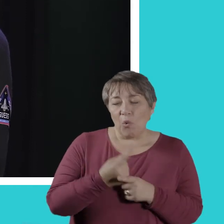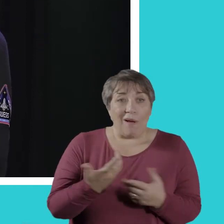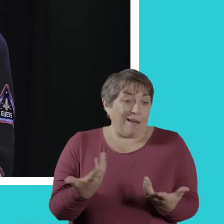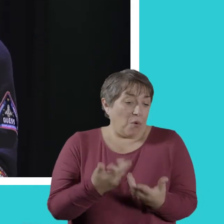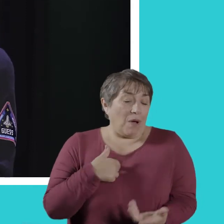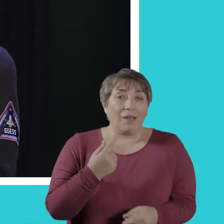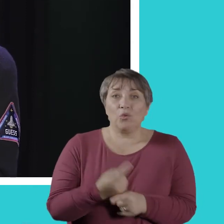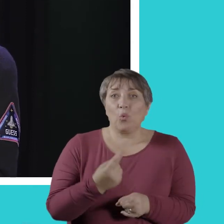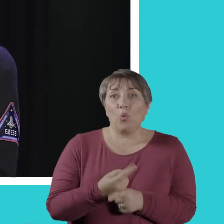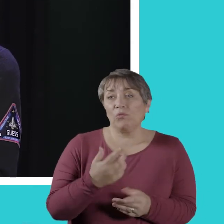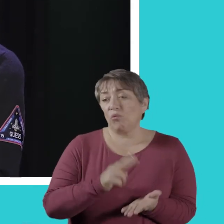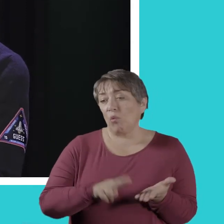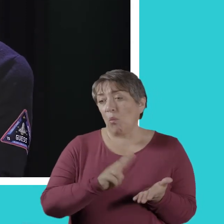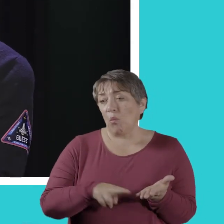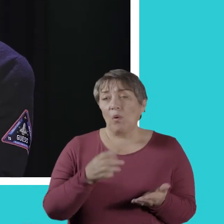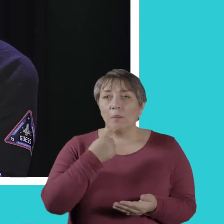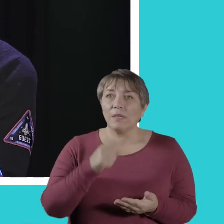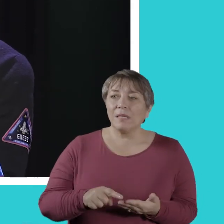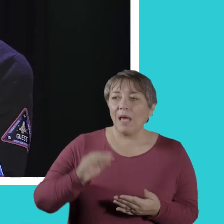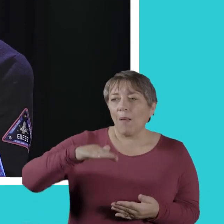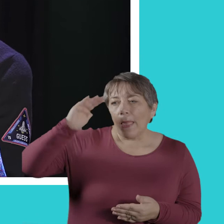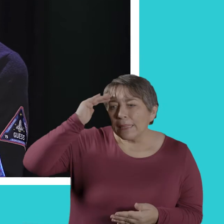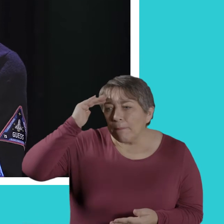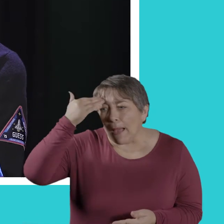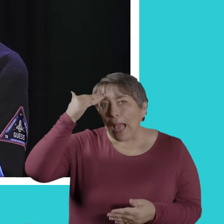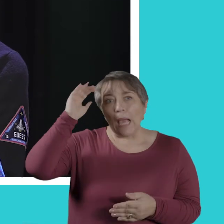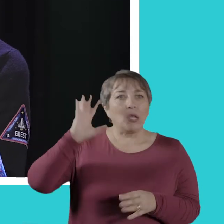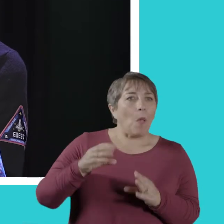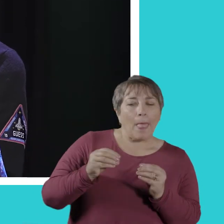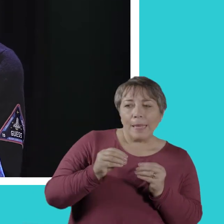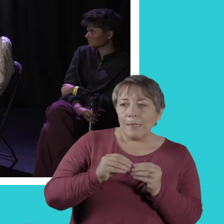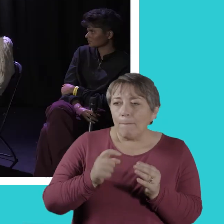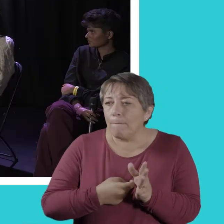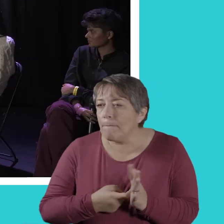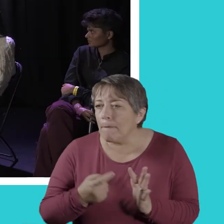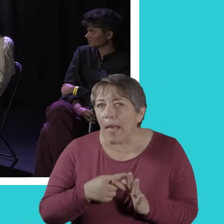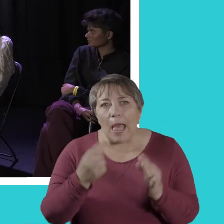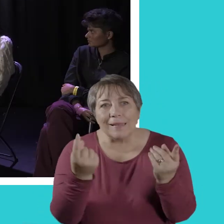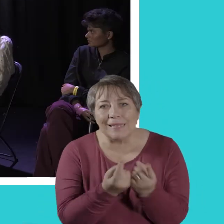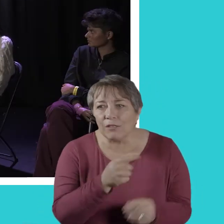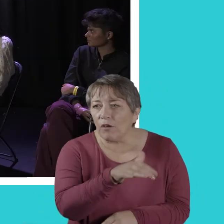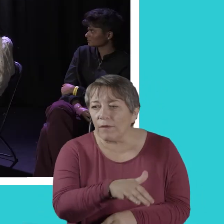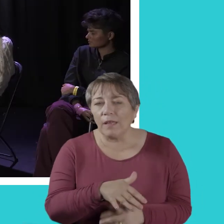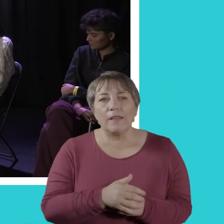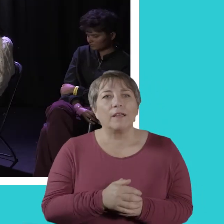oh yeah fam that's mad or oh there's bare stuff over there yo. I'll say that because that's me. ...themselves ...exactly